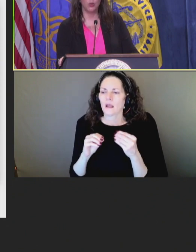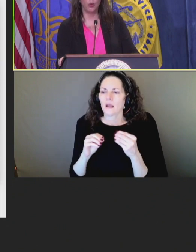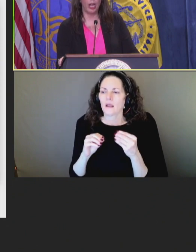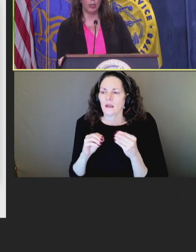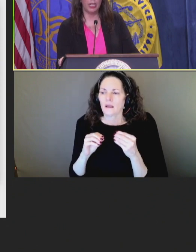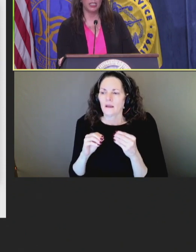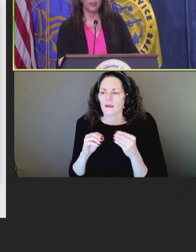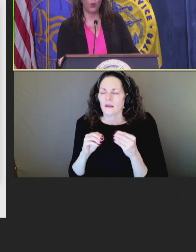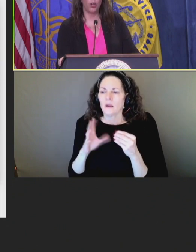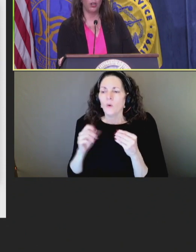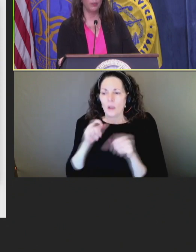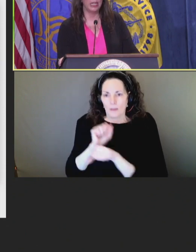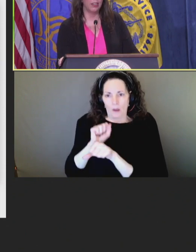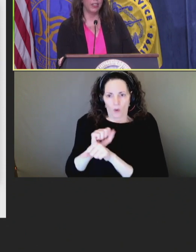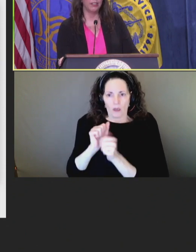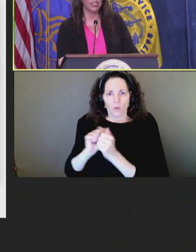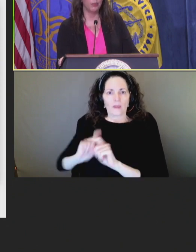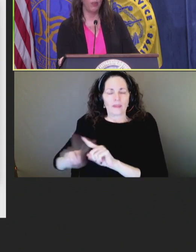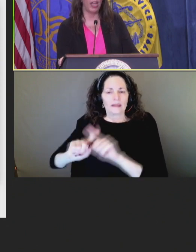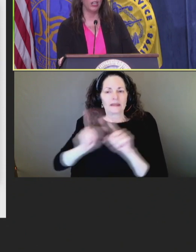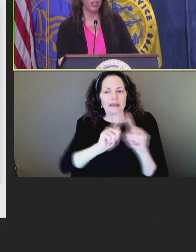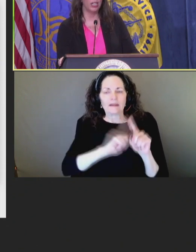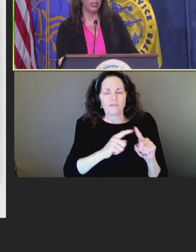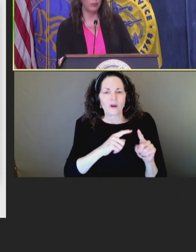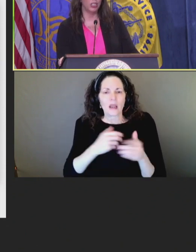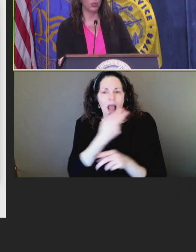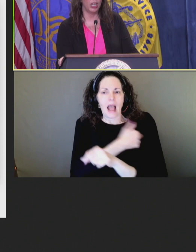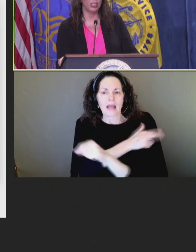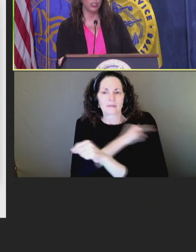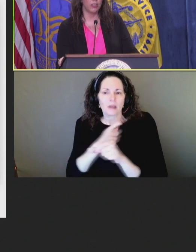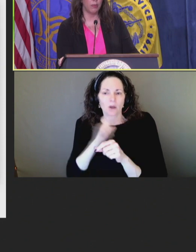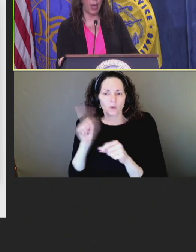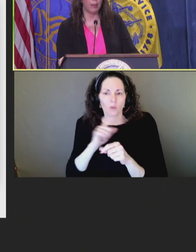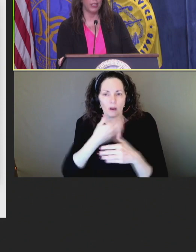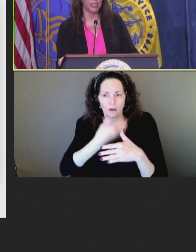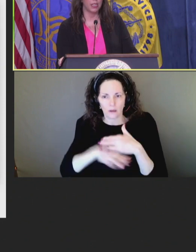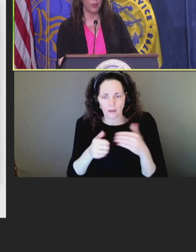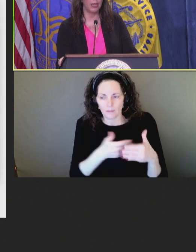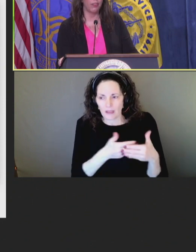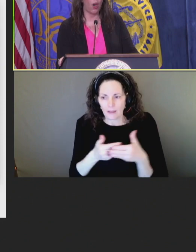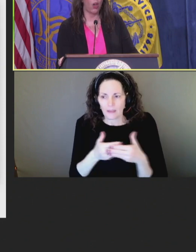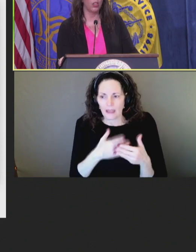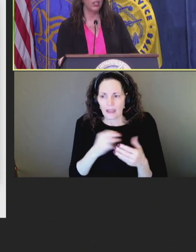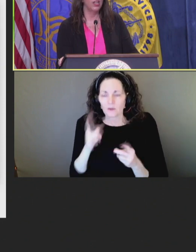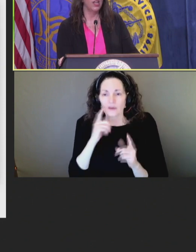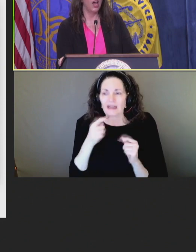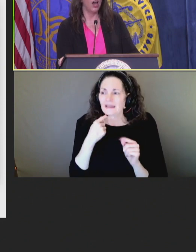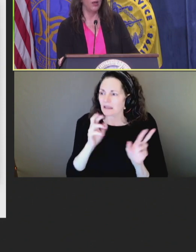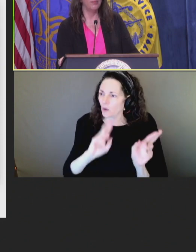requirements for being a VFC provider and administering nirsevimab this coming fall.